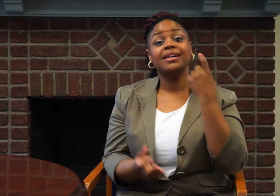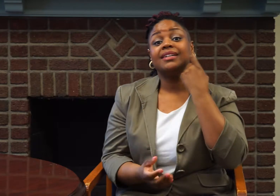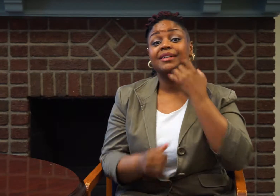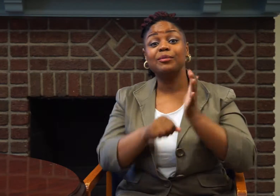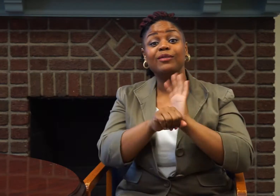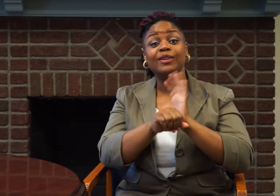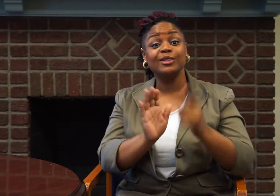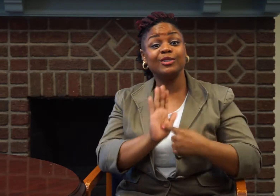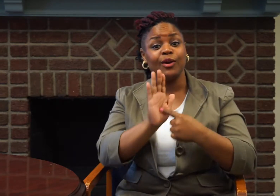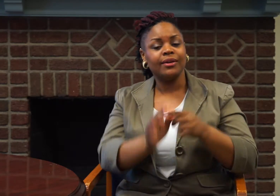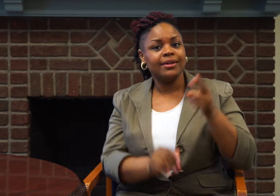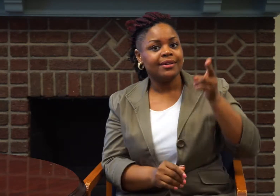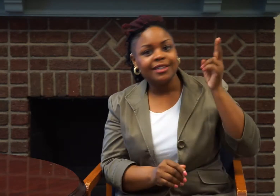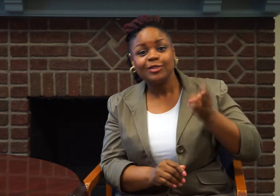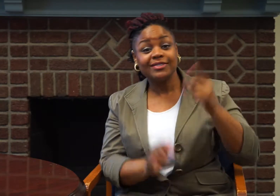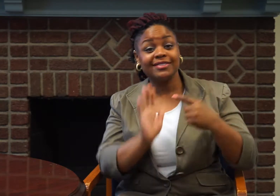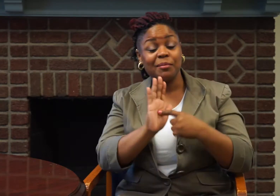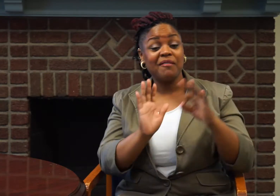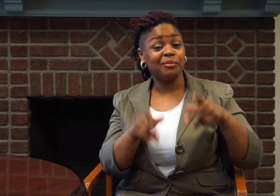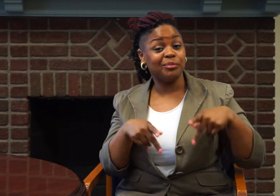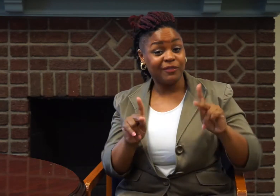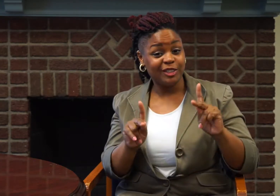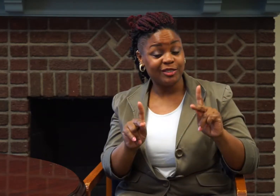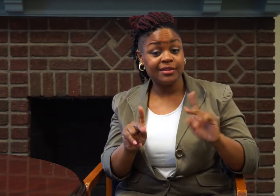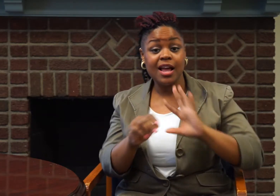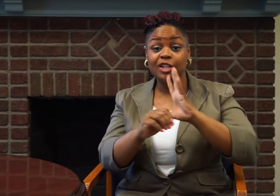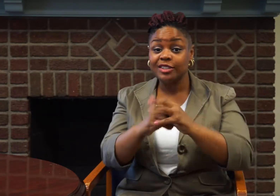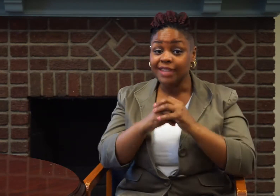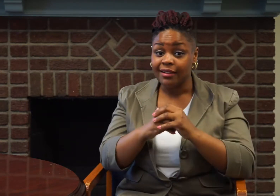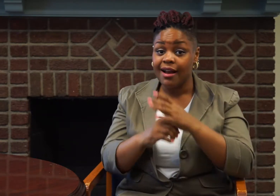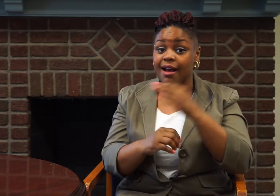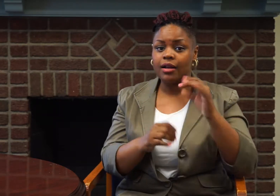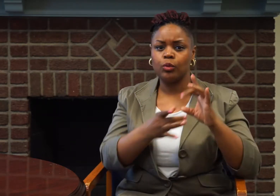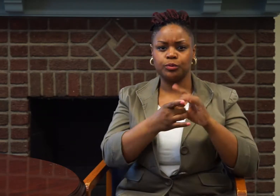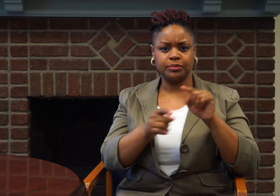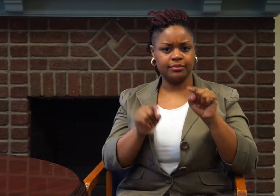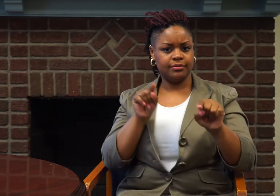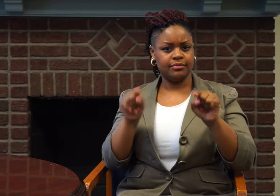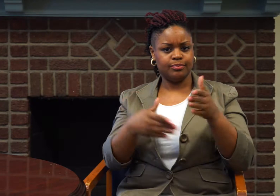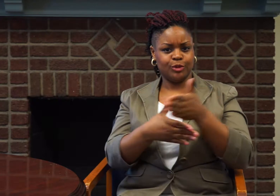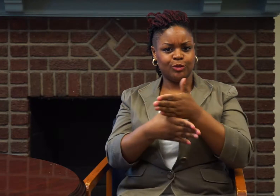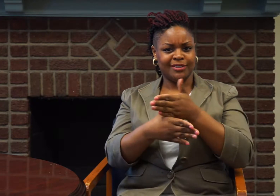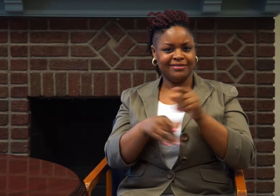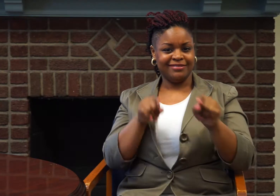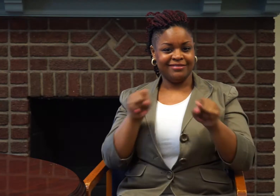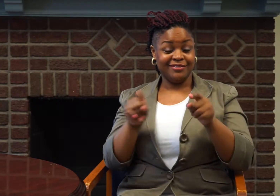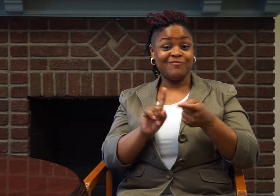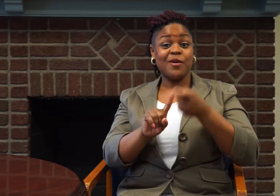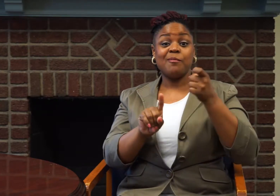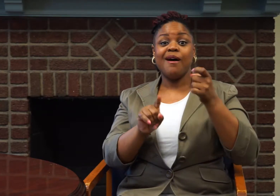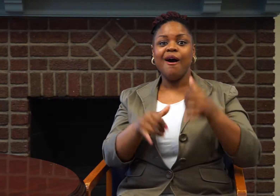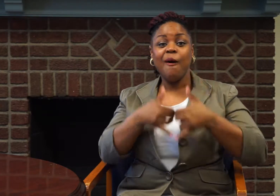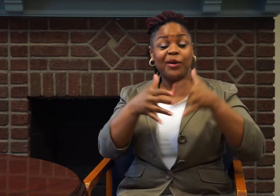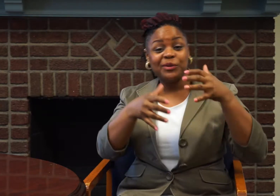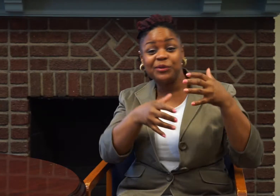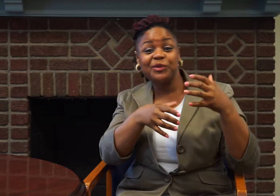Many recently-released films show historical examples of privilege, intersectionality, and the relationship between the two concepts,